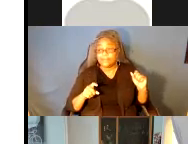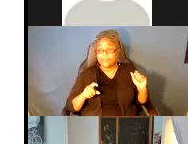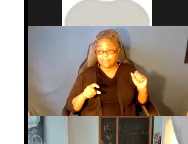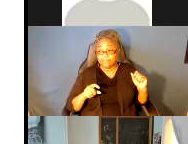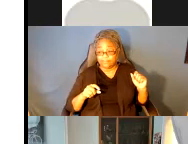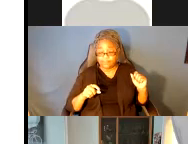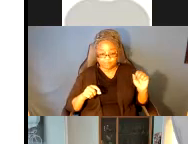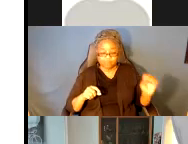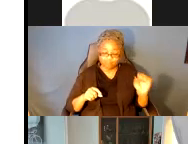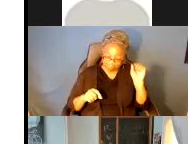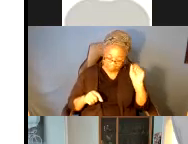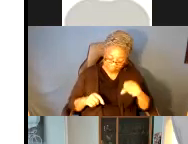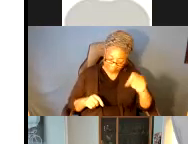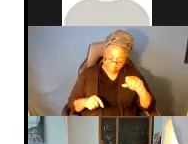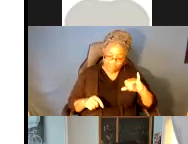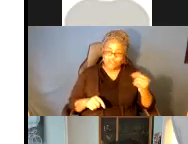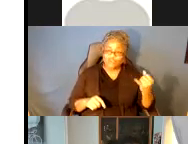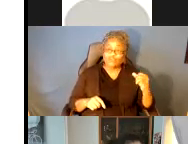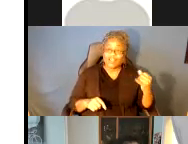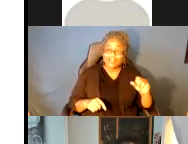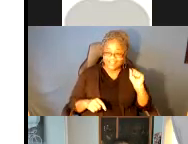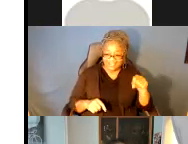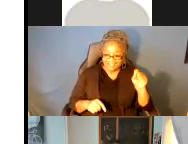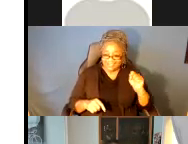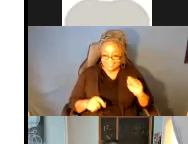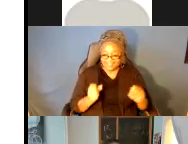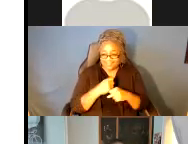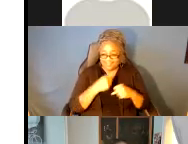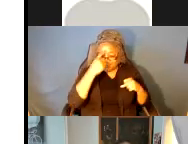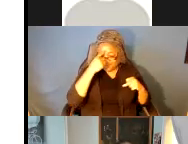Yes. That makes sense. All right, any additional questions?